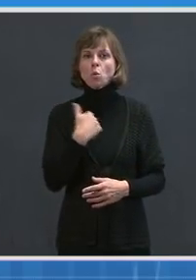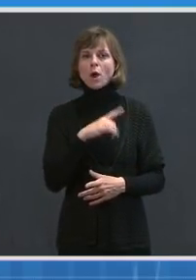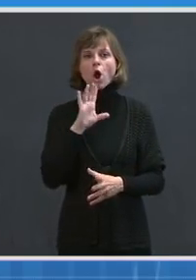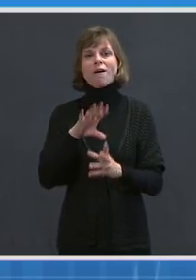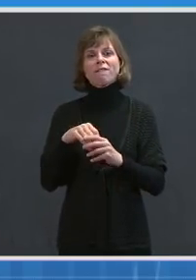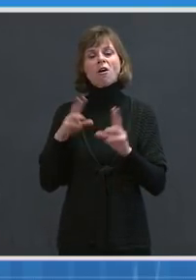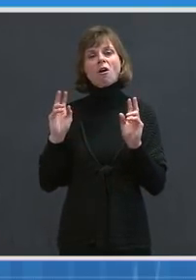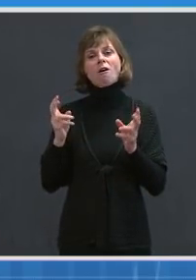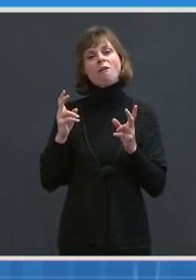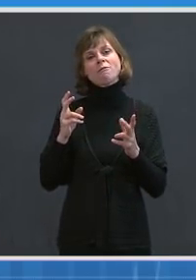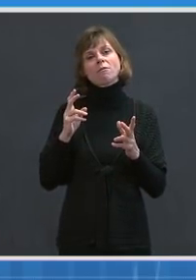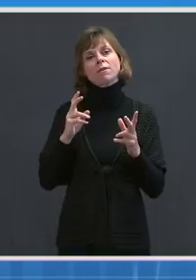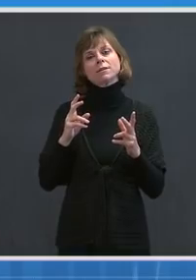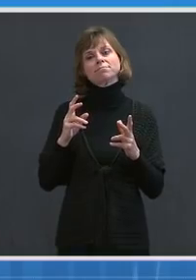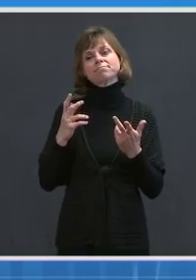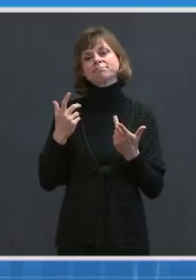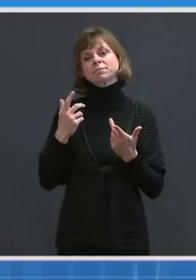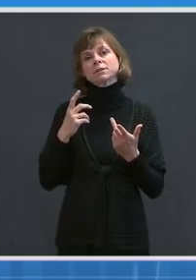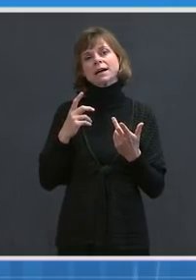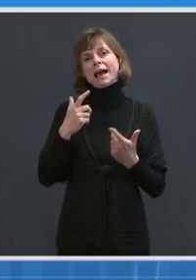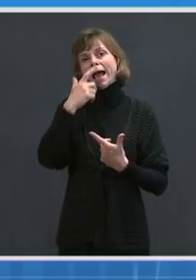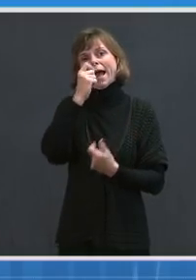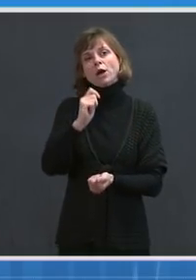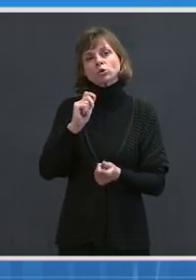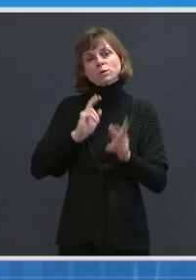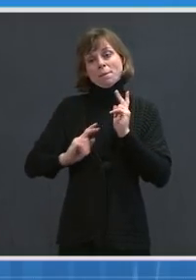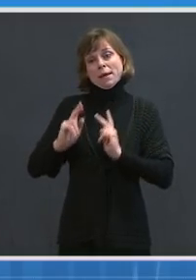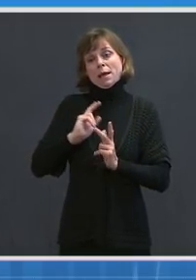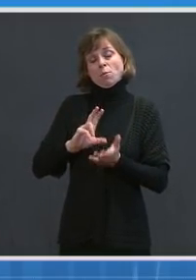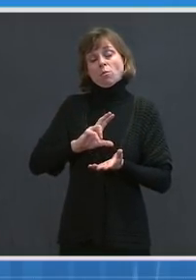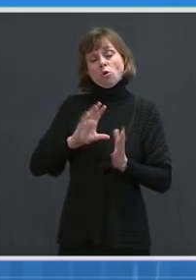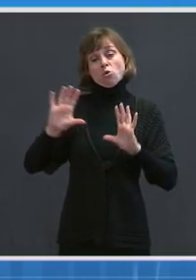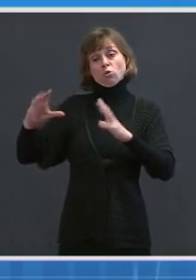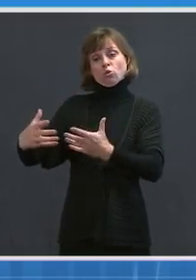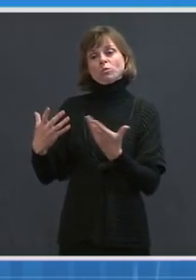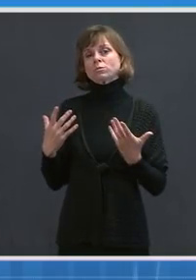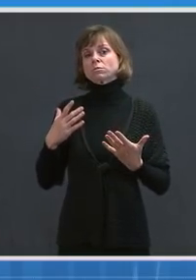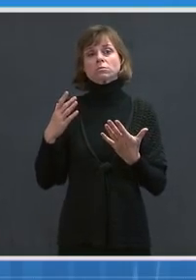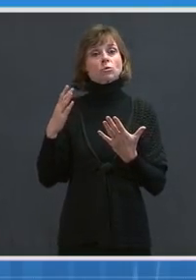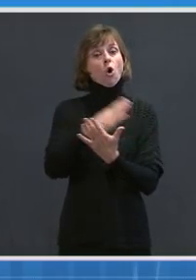across racial and ethnic minorities, rural Americans,